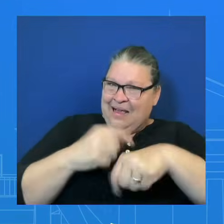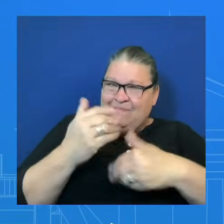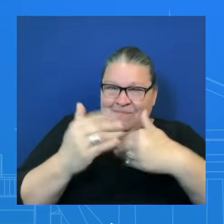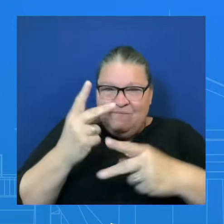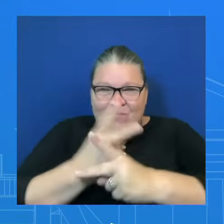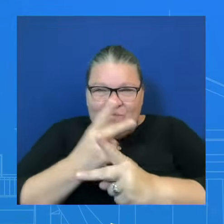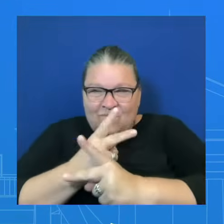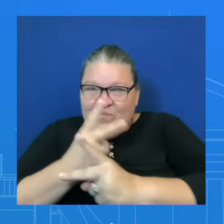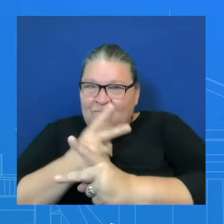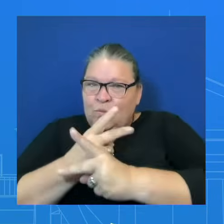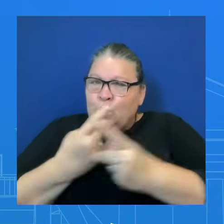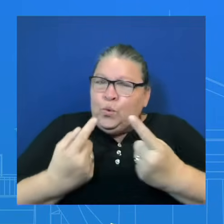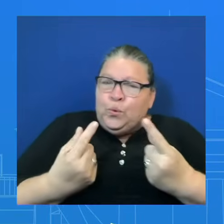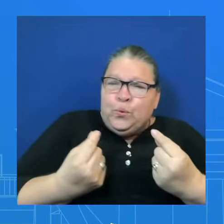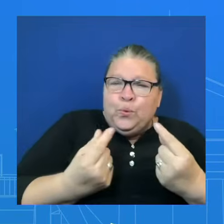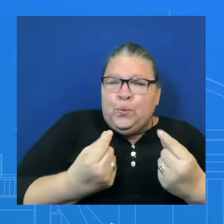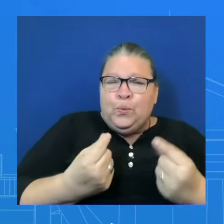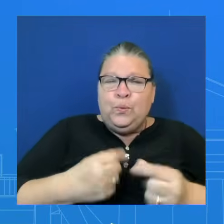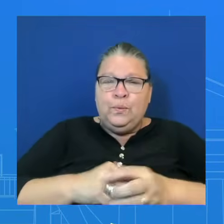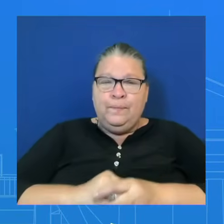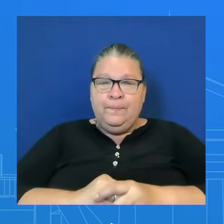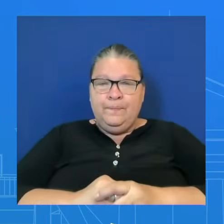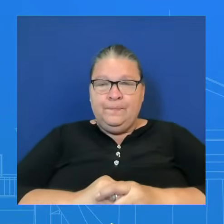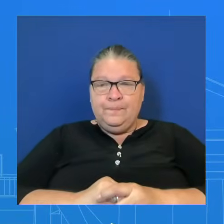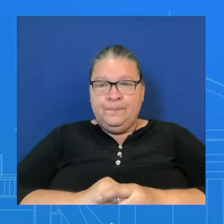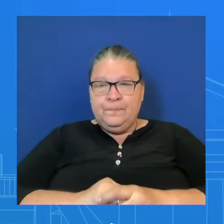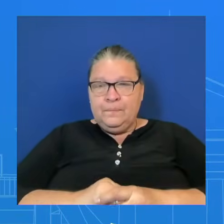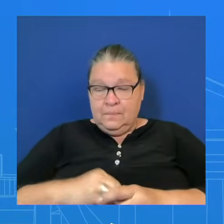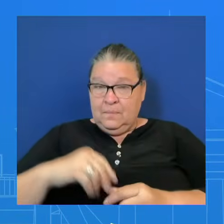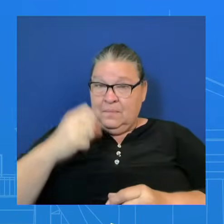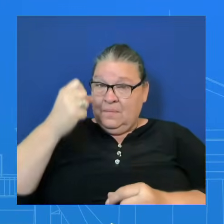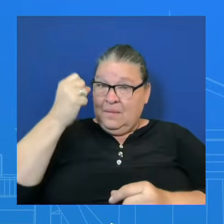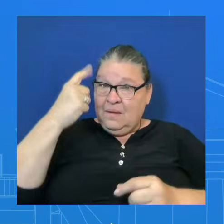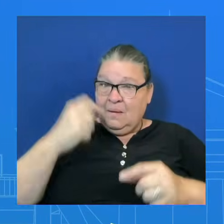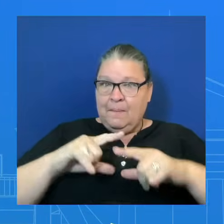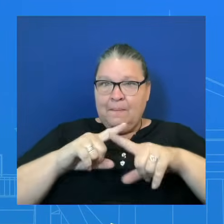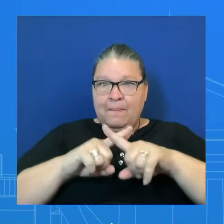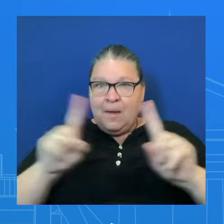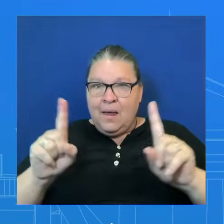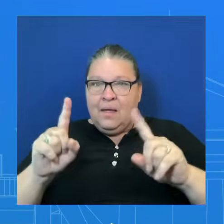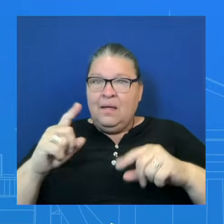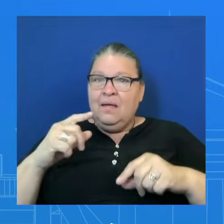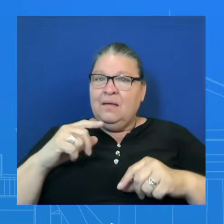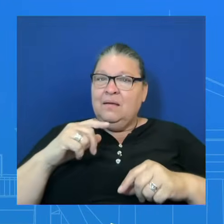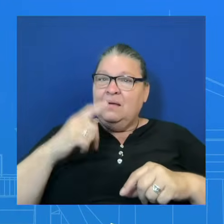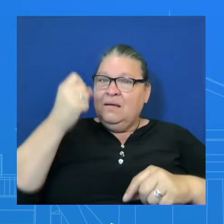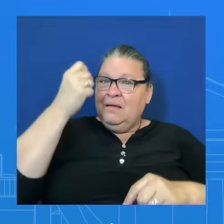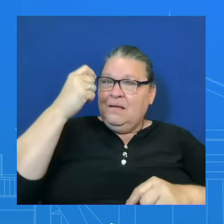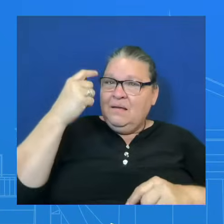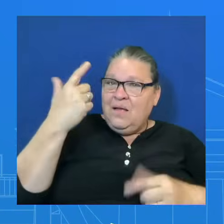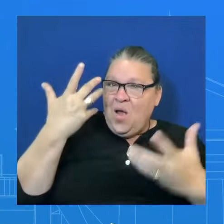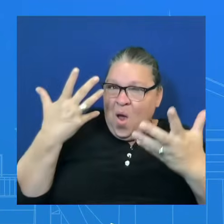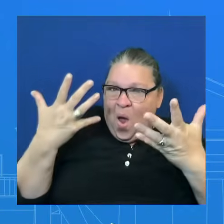over these two intercepts that I just talked to Ed about. Absolutely raised the concerns that we had. Now, we had raised those concerns through our embassy as well,